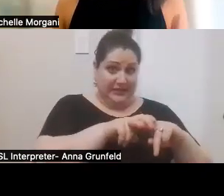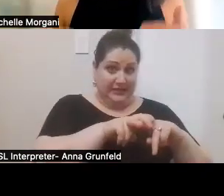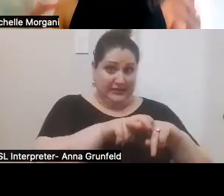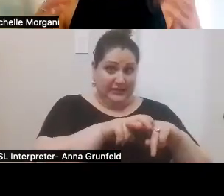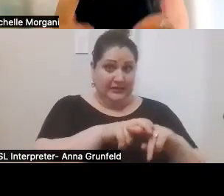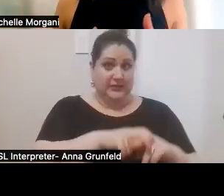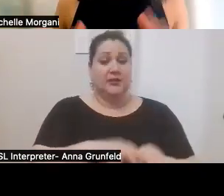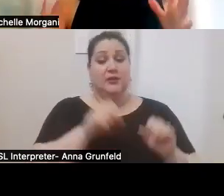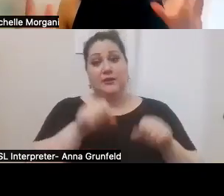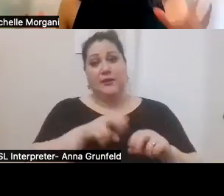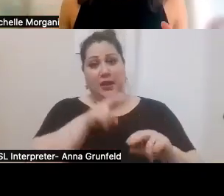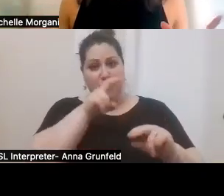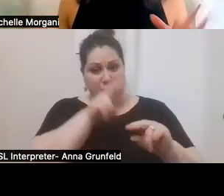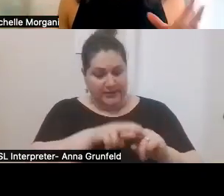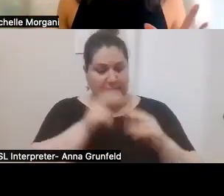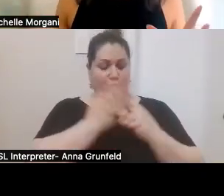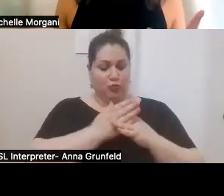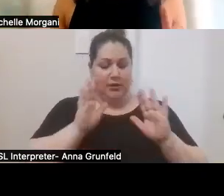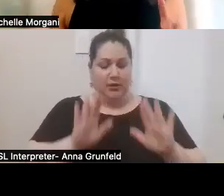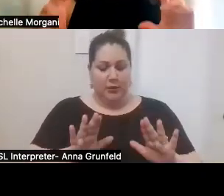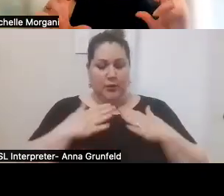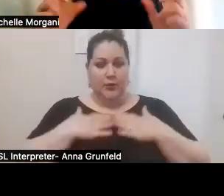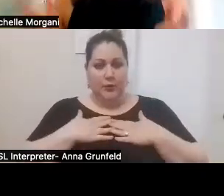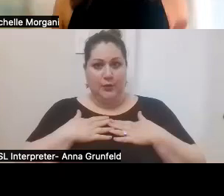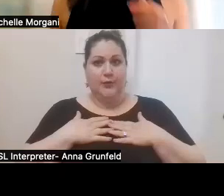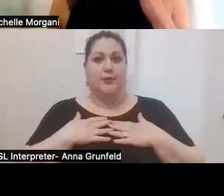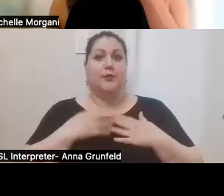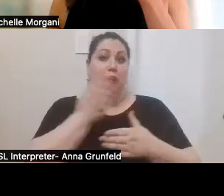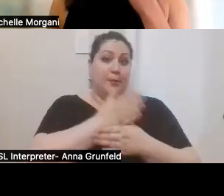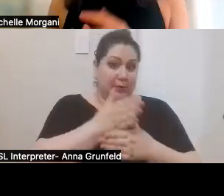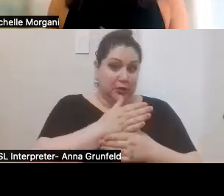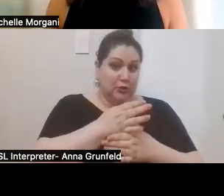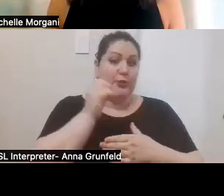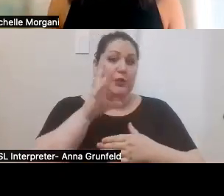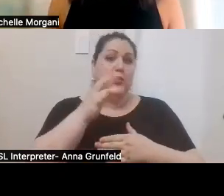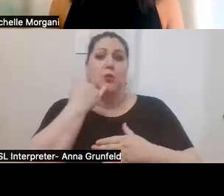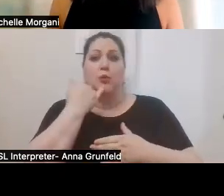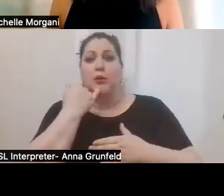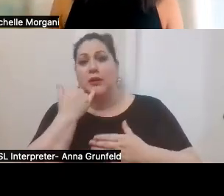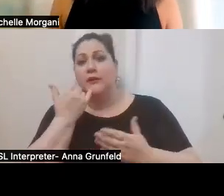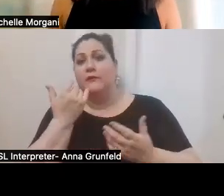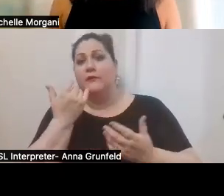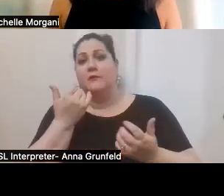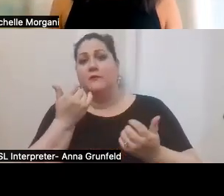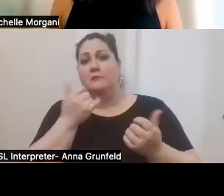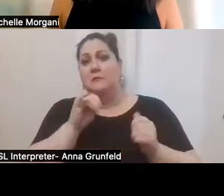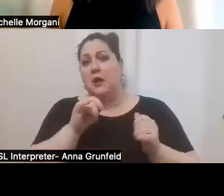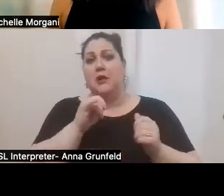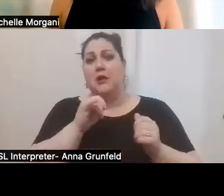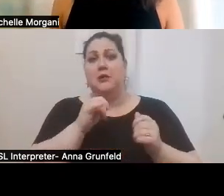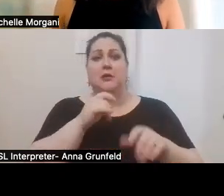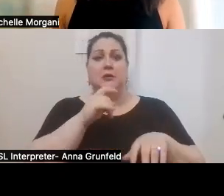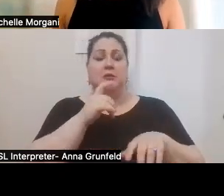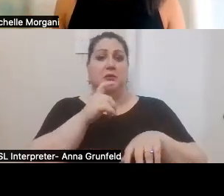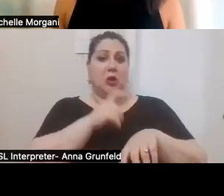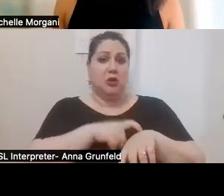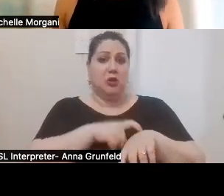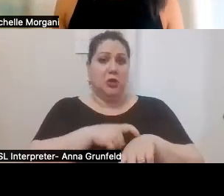to take some time and rest between or when they're doing various aspects of their work with their clients, they may be able to sit versus standing.